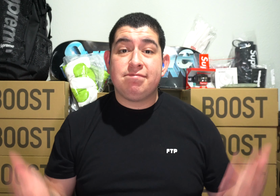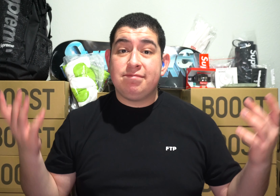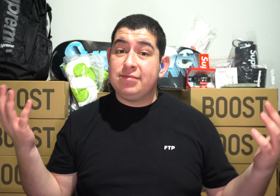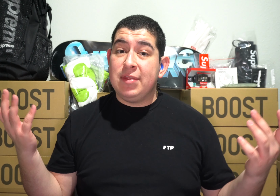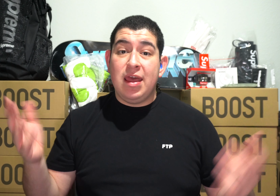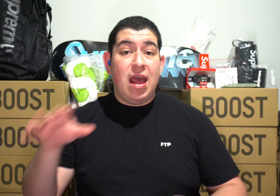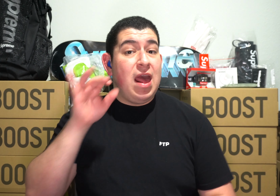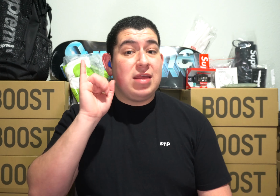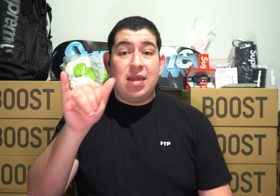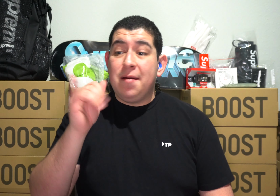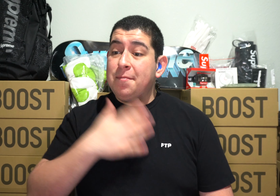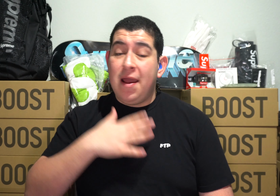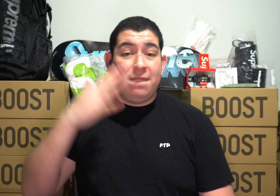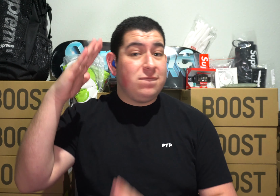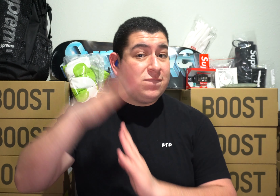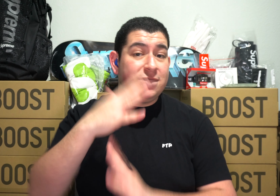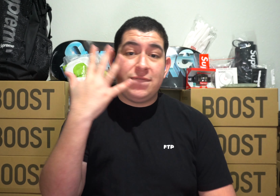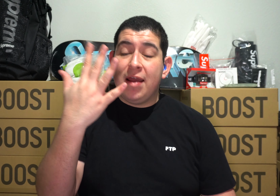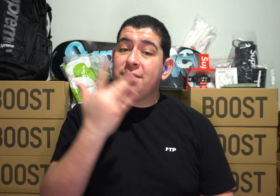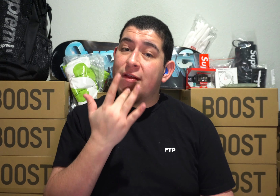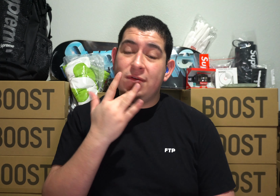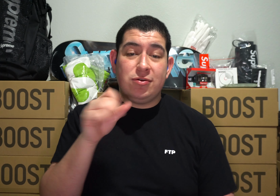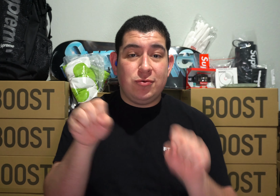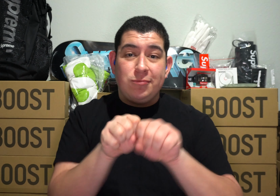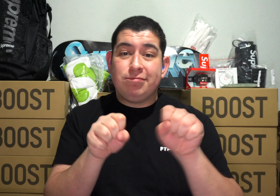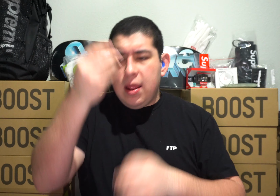Those in my top 5 favorite sneakers.